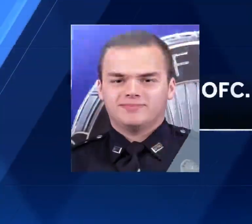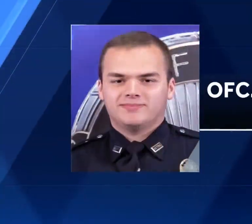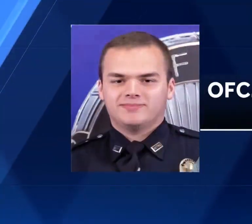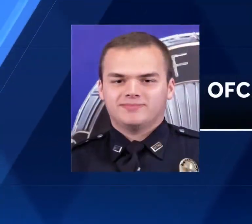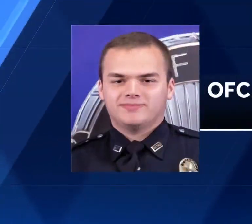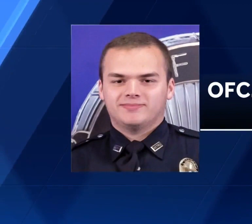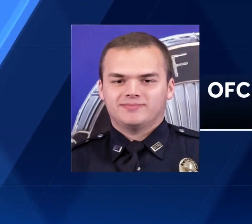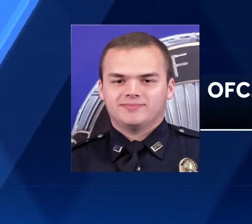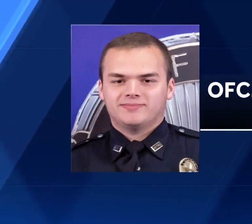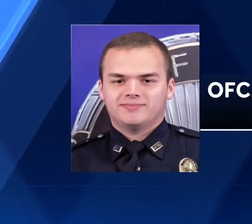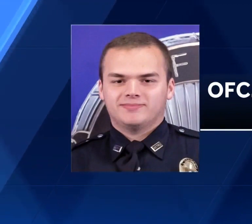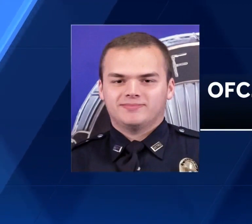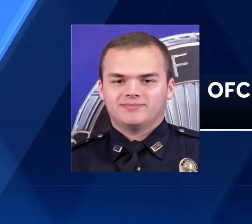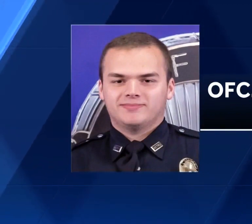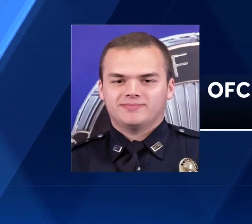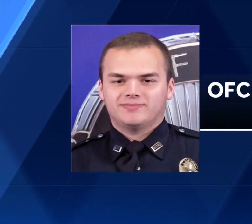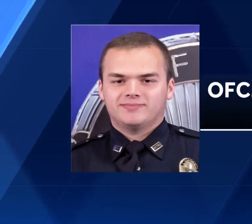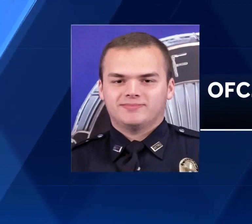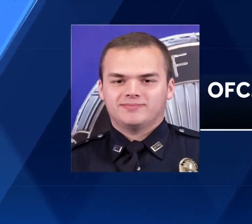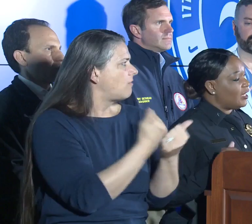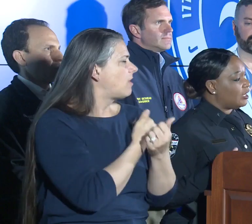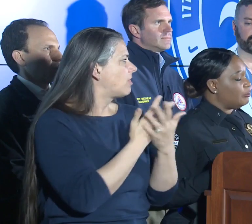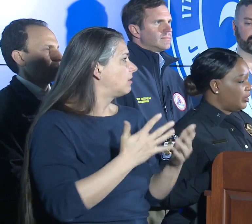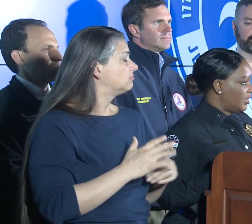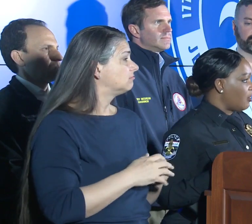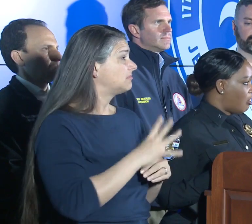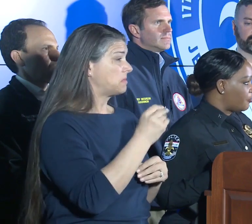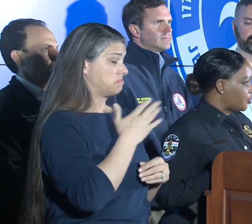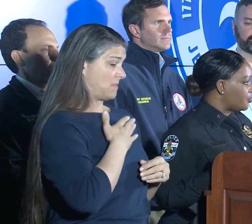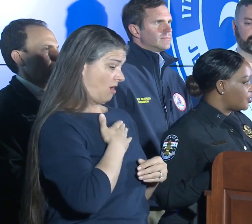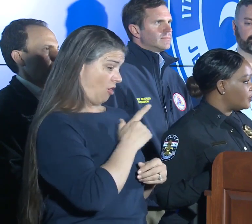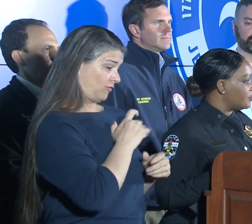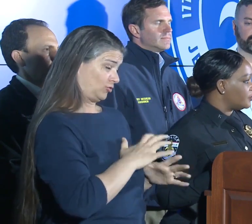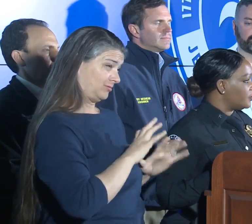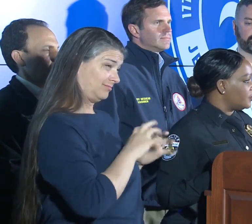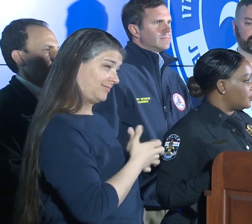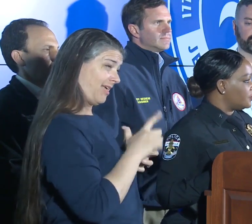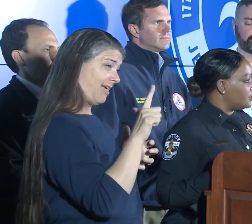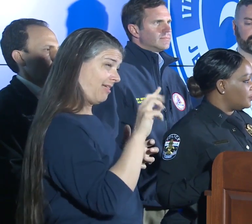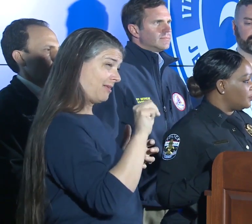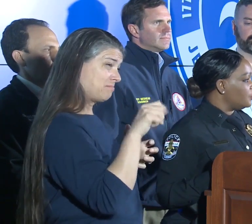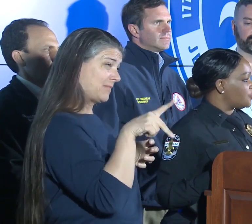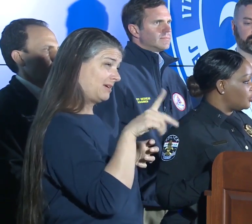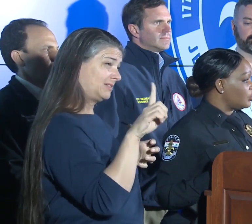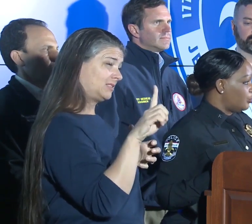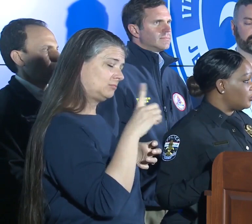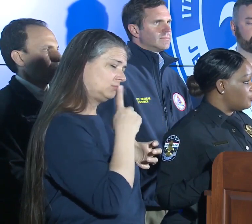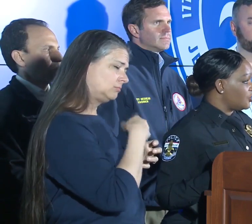THREE OFFICERS WERE HIT IN THE EXCHANGE OF GUNFIRE, INCLUDING 26 YEAR OLD ROOKIE NICHOLAS WILT.